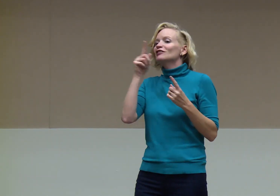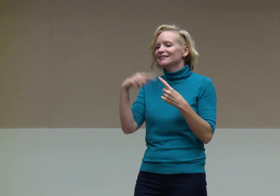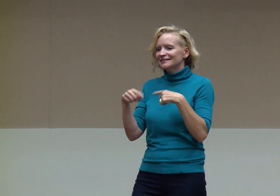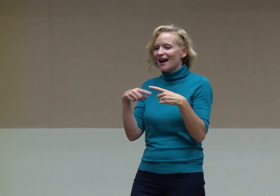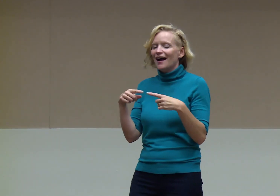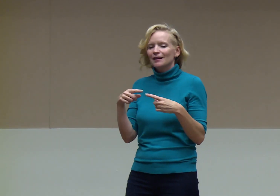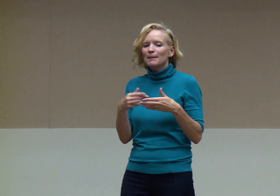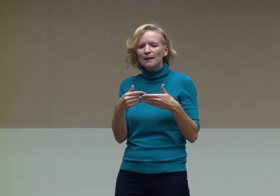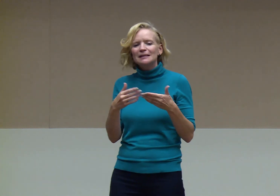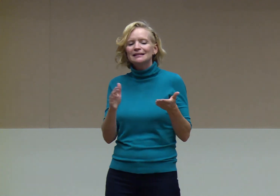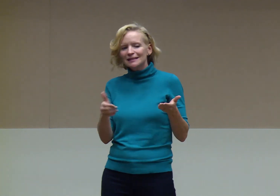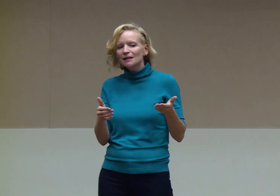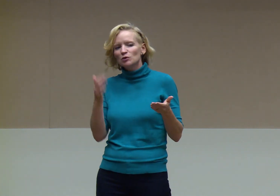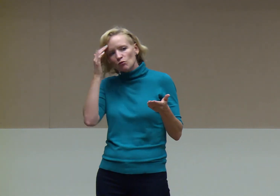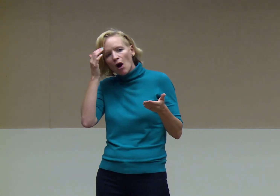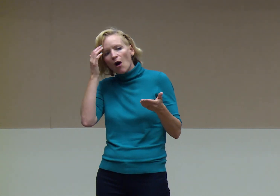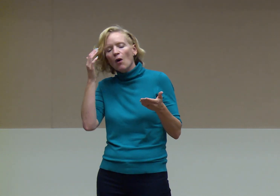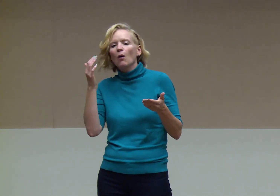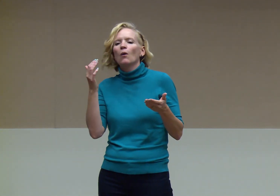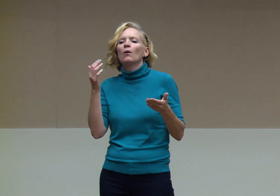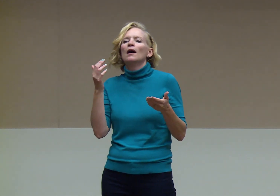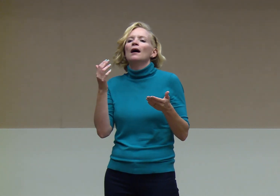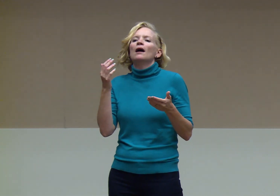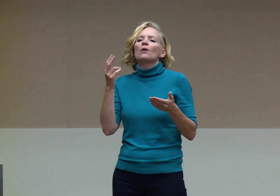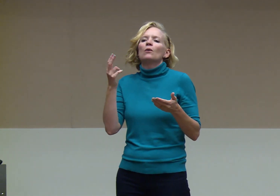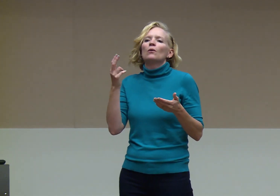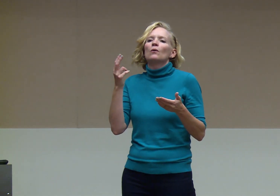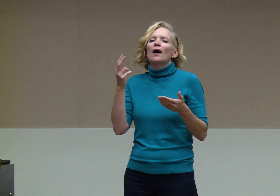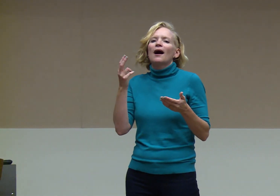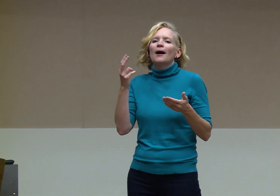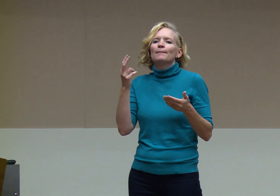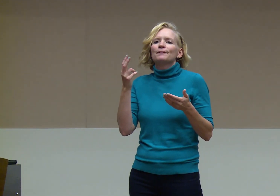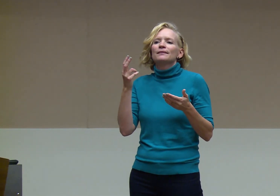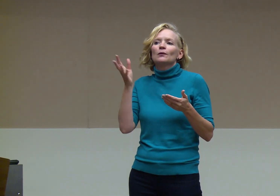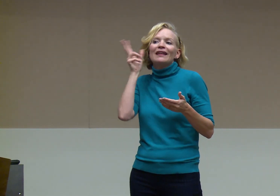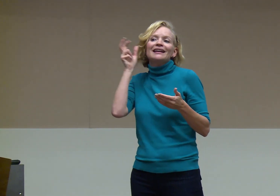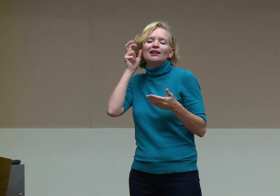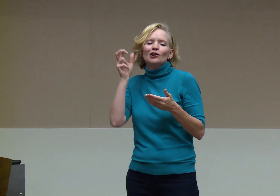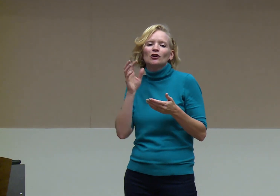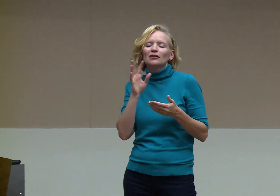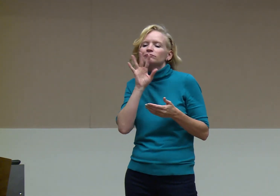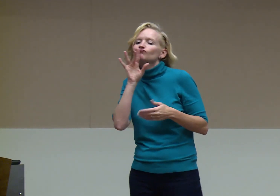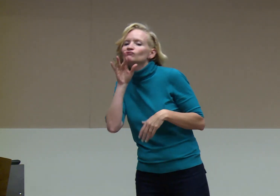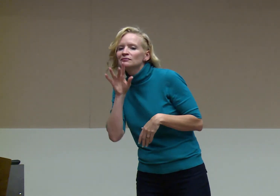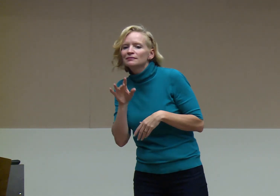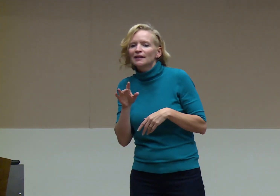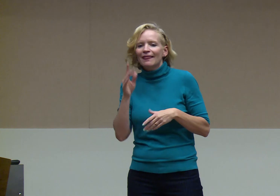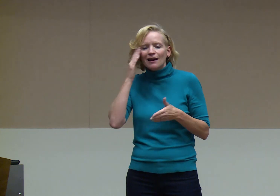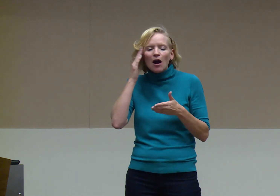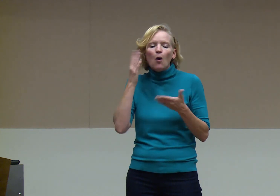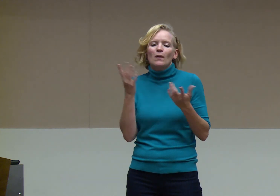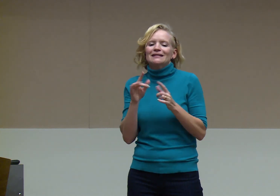It's not necessarily a word in sign language. But babies are able to discern that difference based on what they hear maybe auditorily